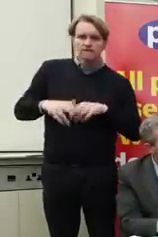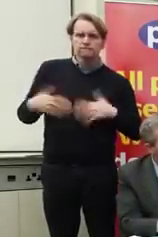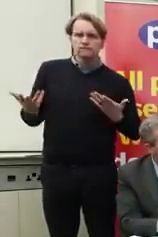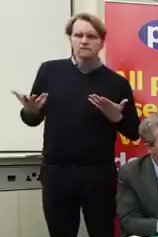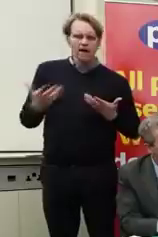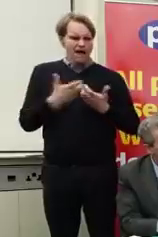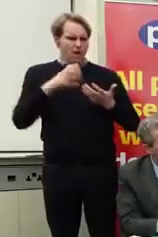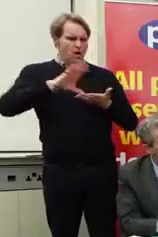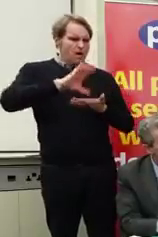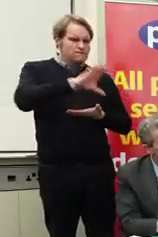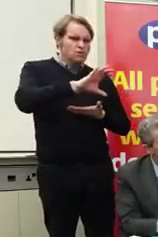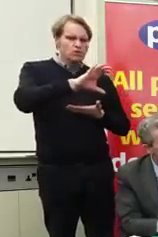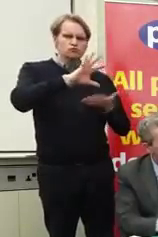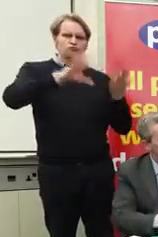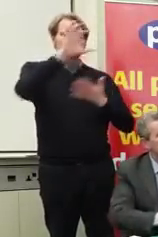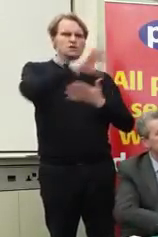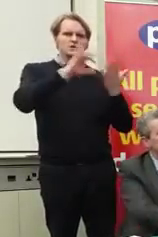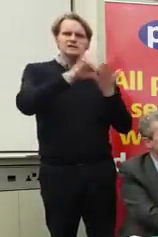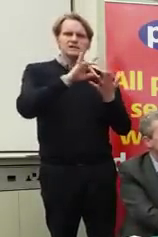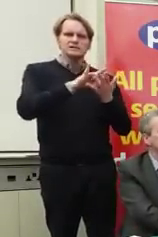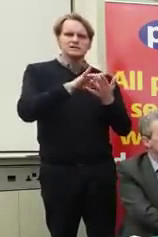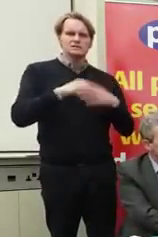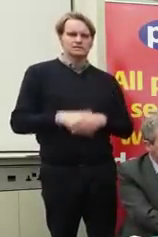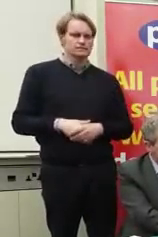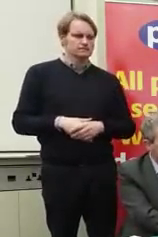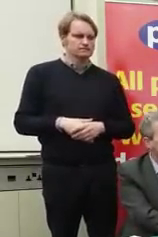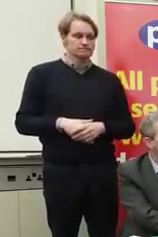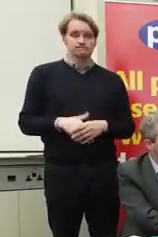take a lot of effort and PCS will helpl us I'm hoping but we want to do a